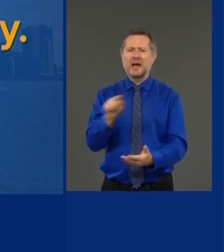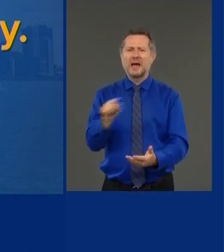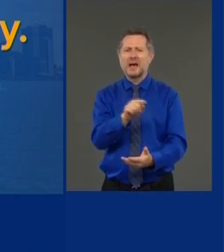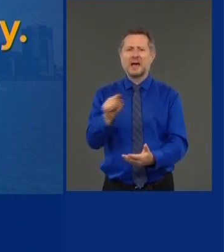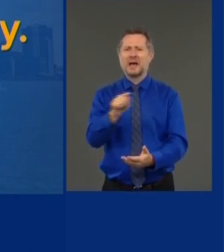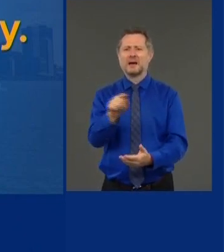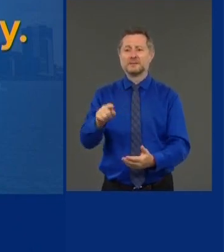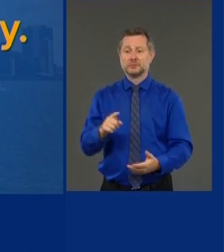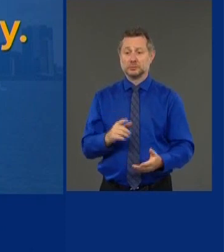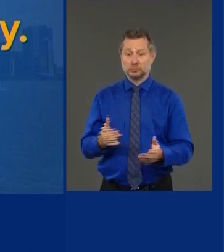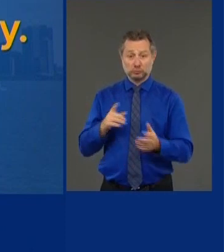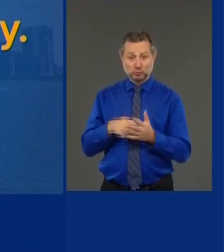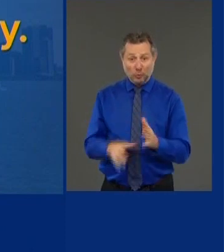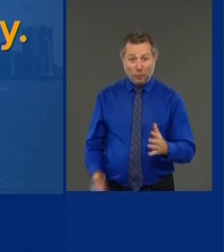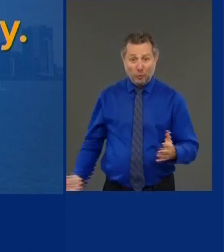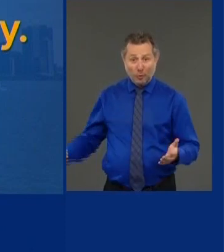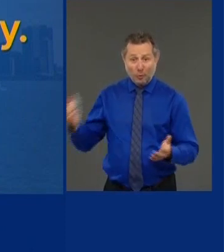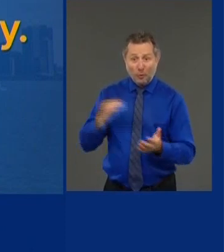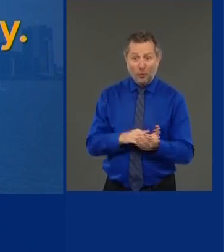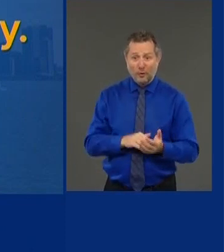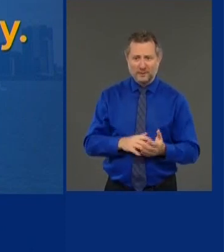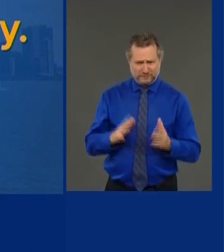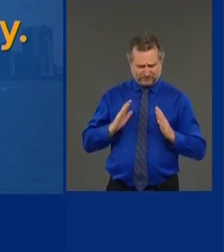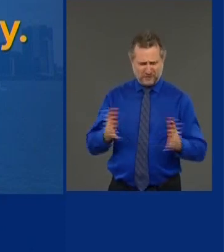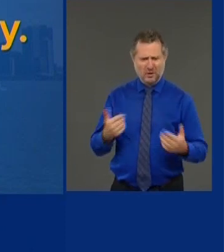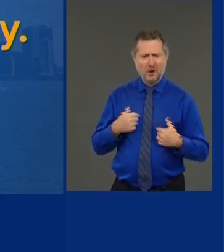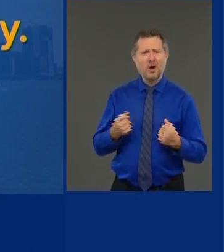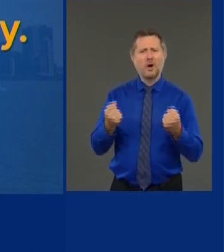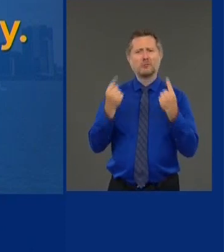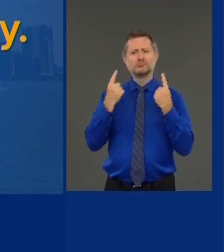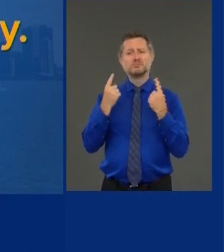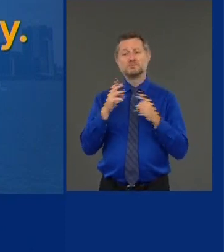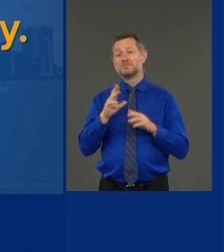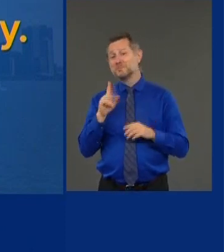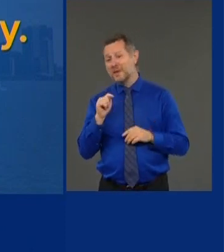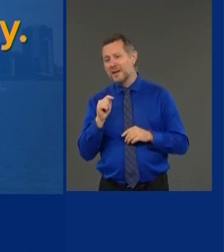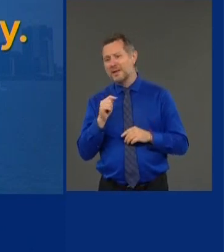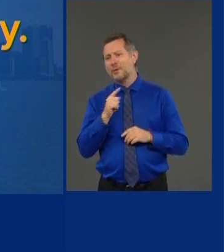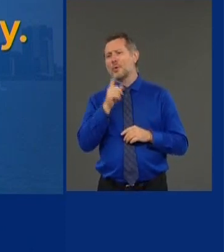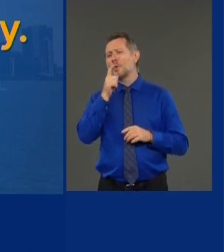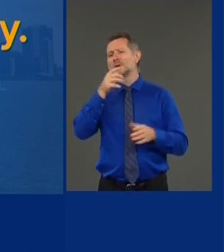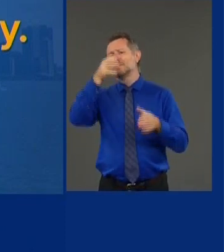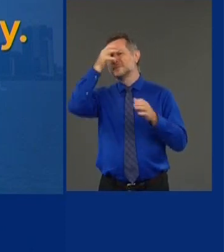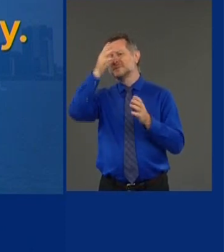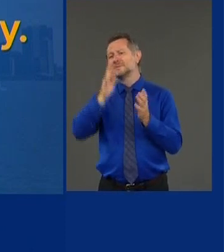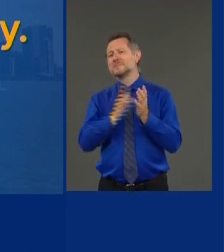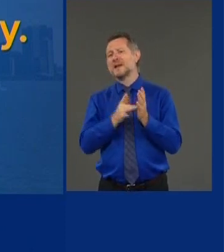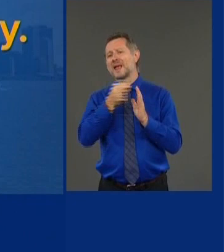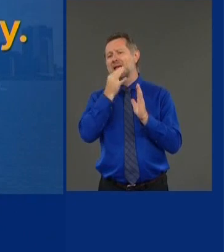SIX MONTHS. LIVES LOST. HIT THE RESET BUTTON.